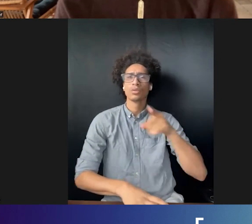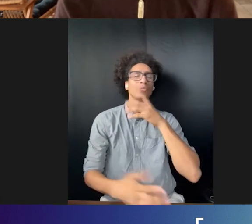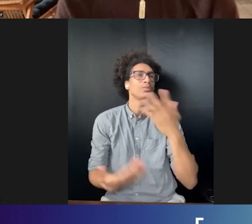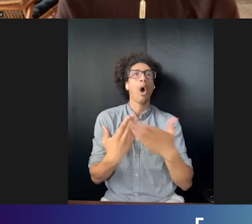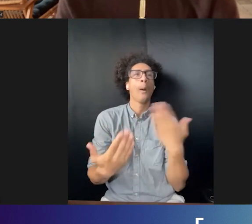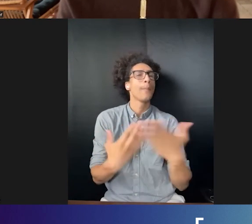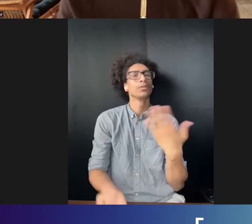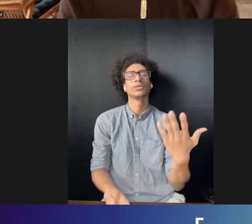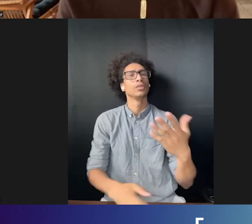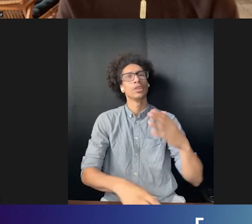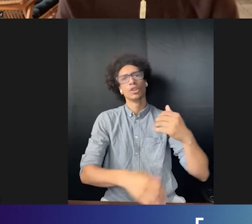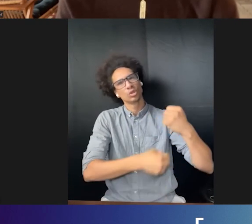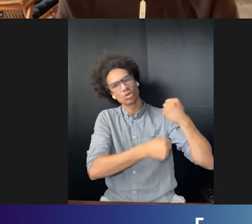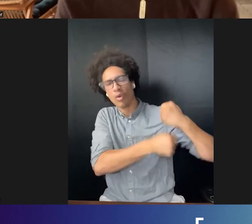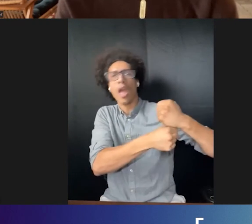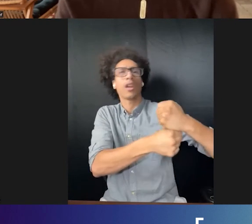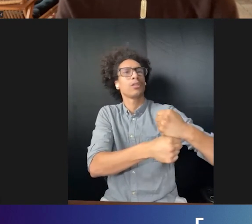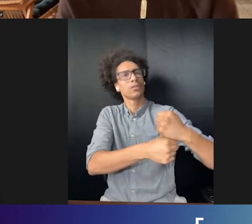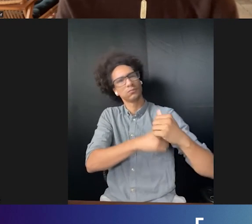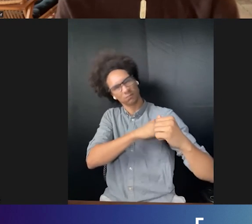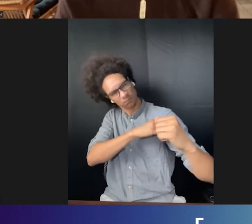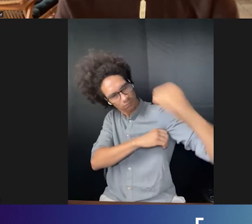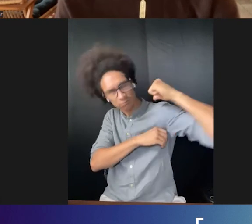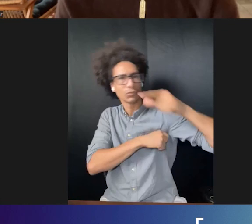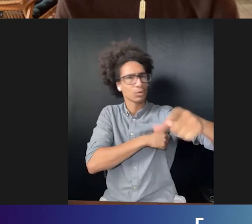and restrict the access to your work in some ways. And